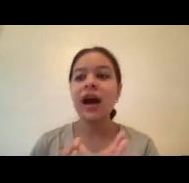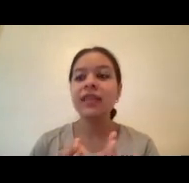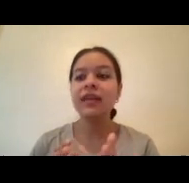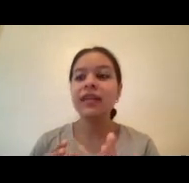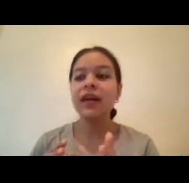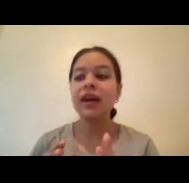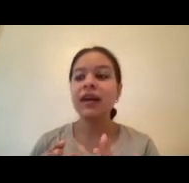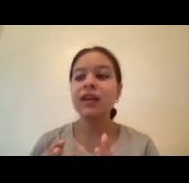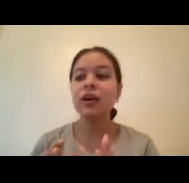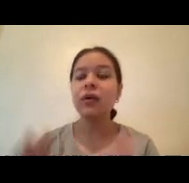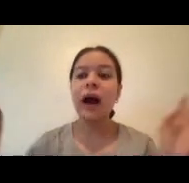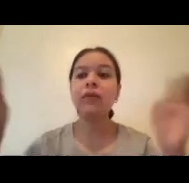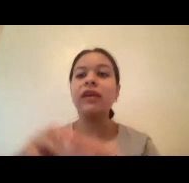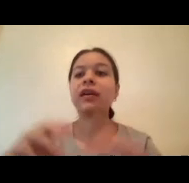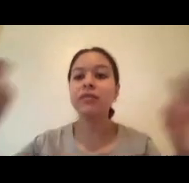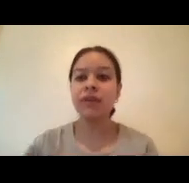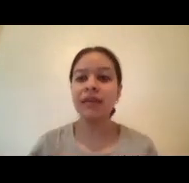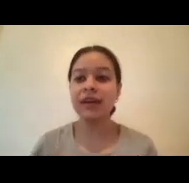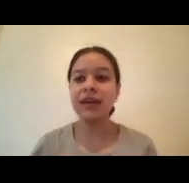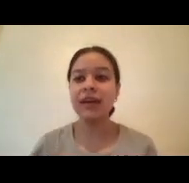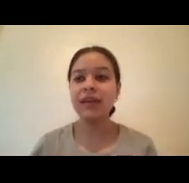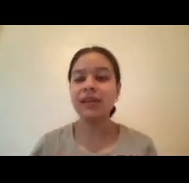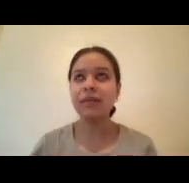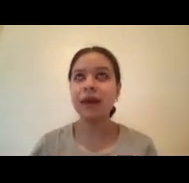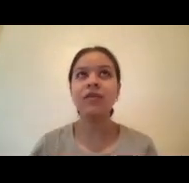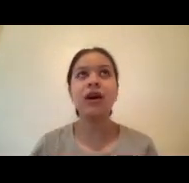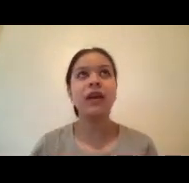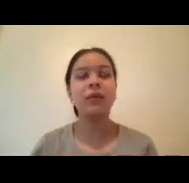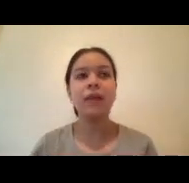I think that, you know, outside of city, it's kind of not that way.